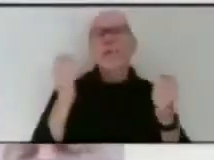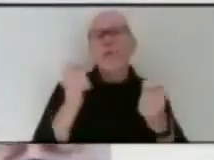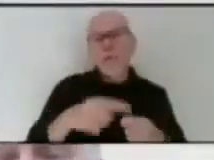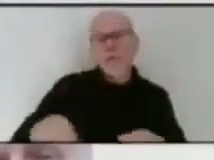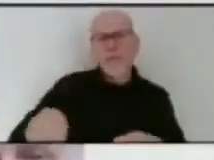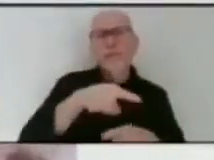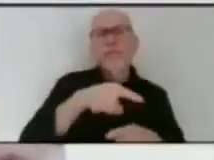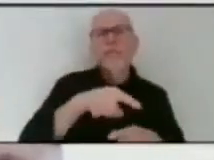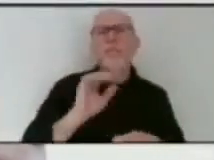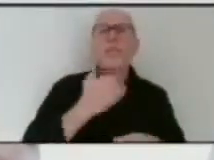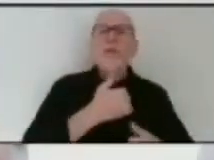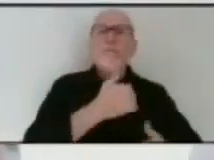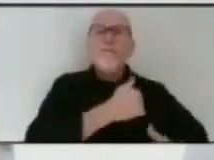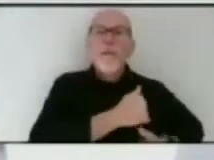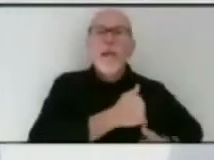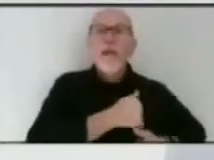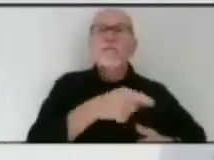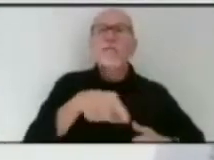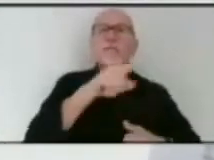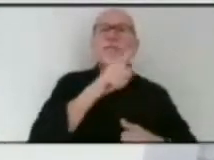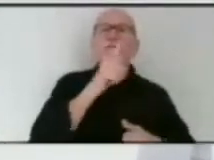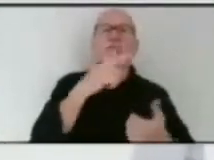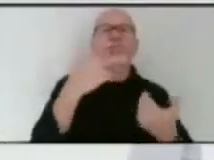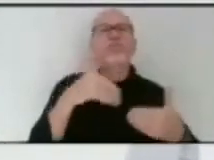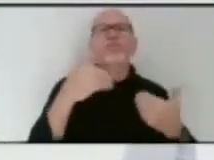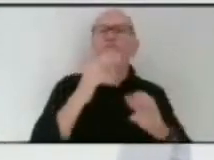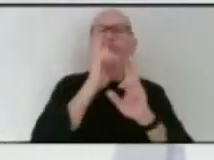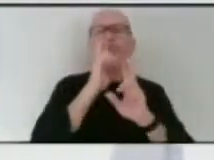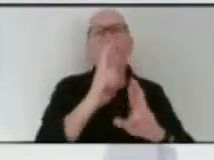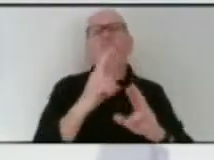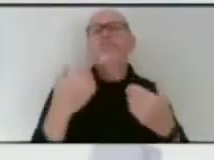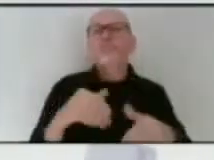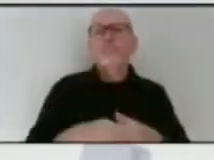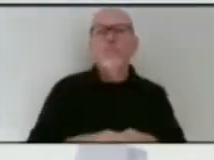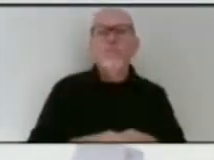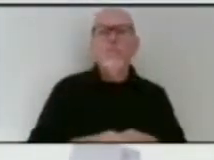champions of a noble cause. On behalf of the governor and the dedicated men